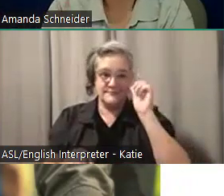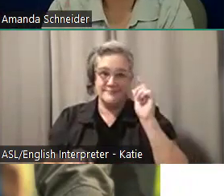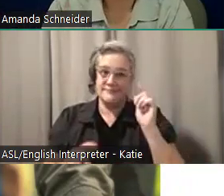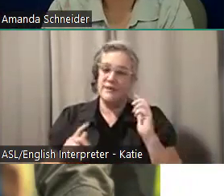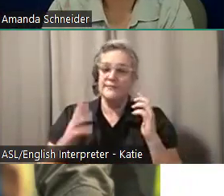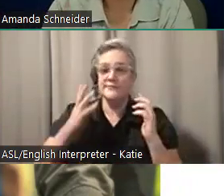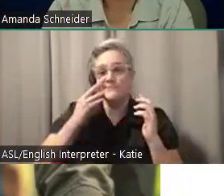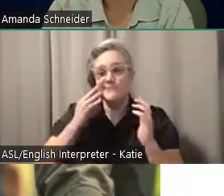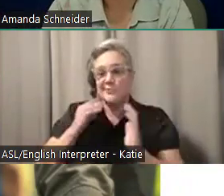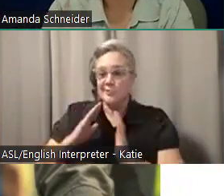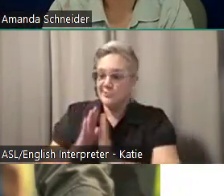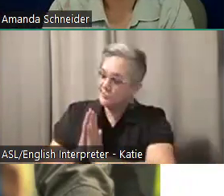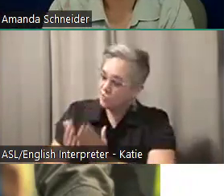Having those, um…